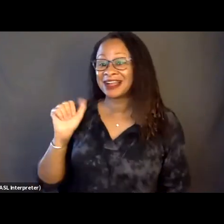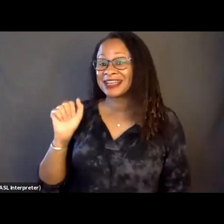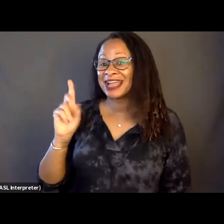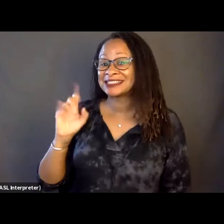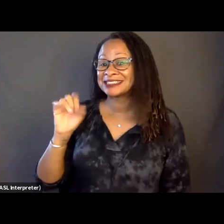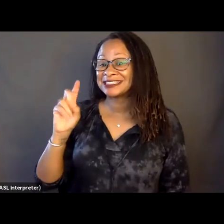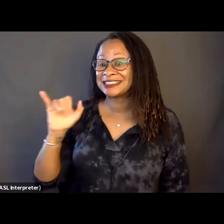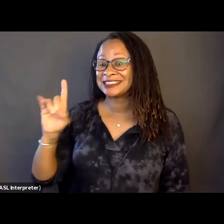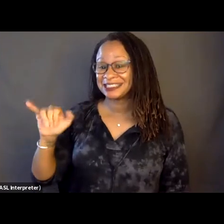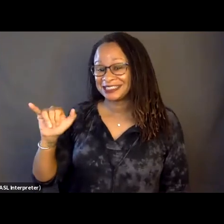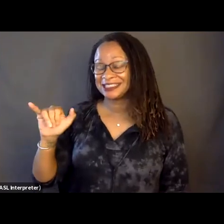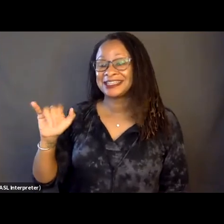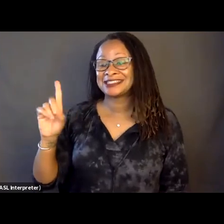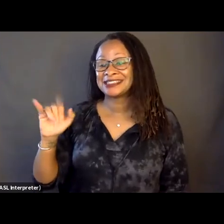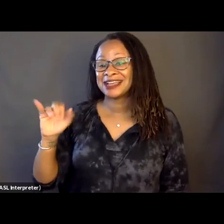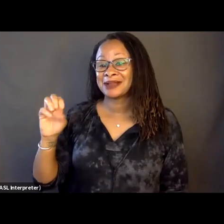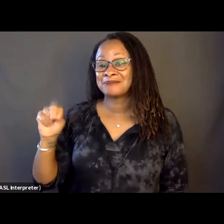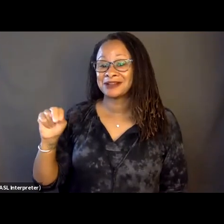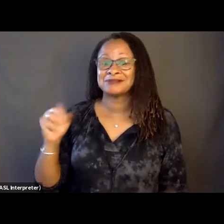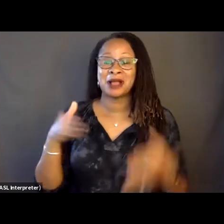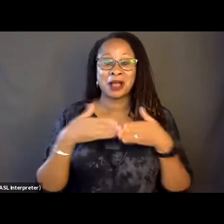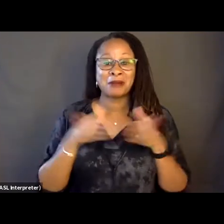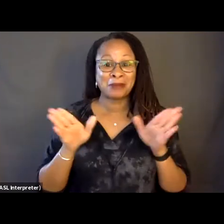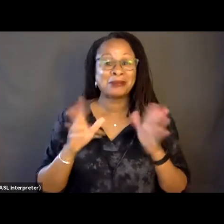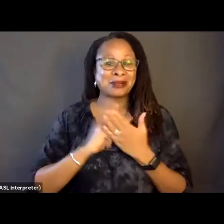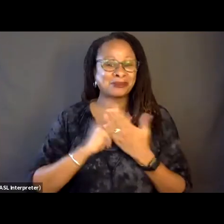I am the Public Programs and Events